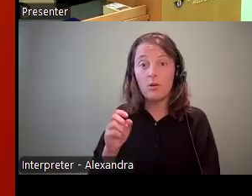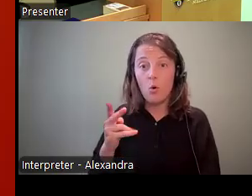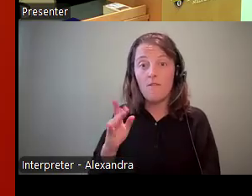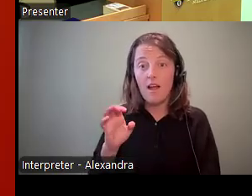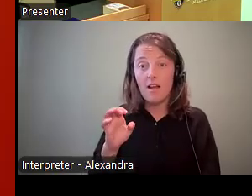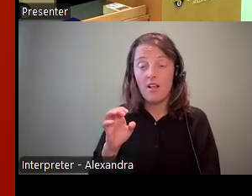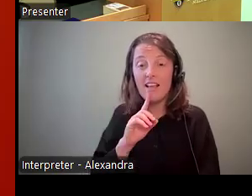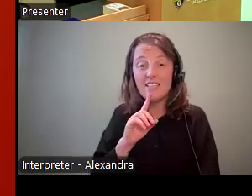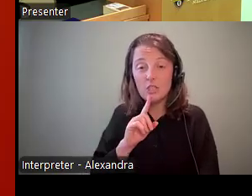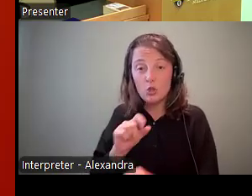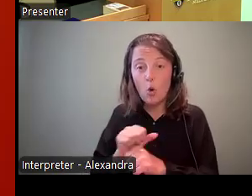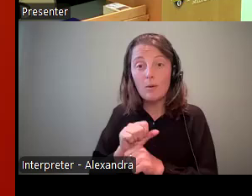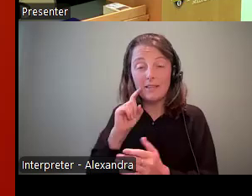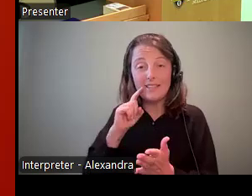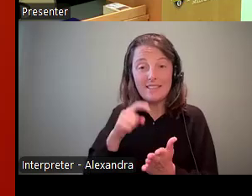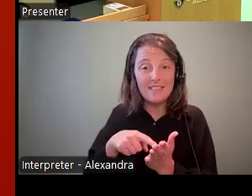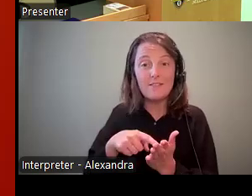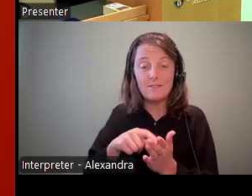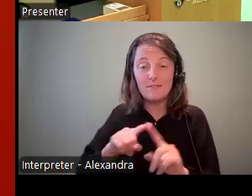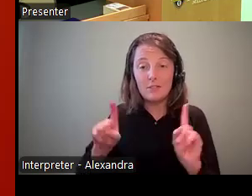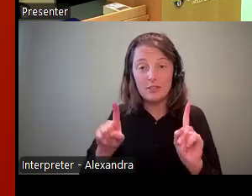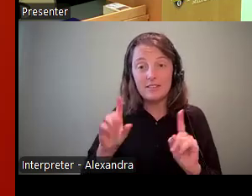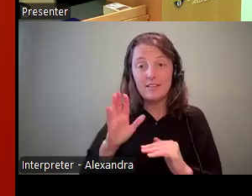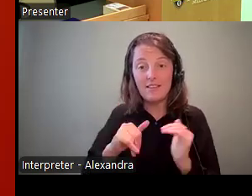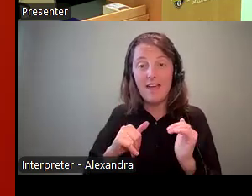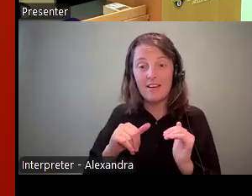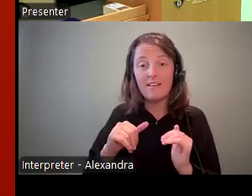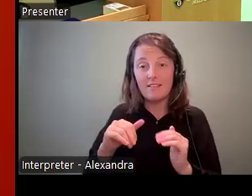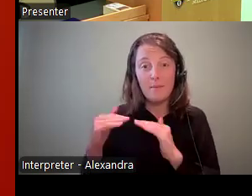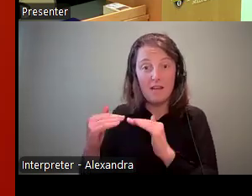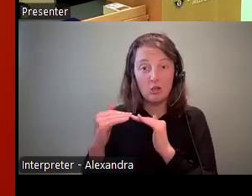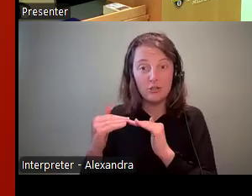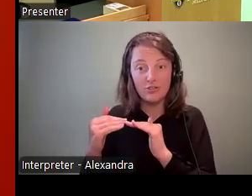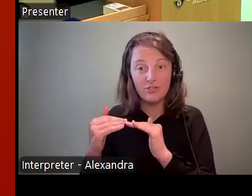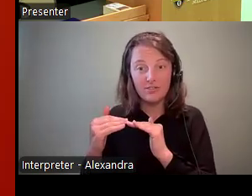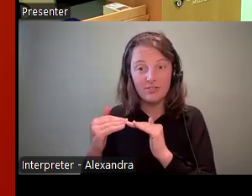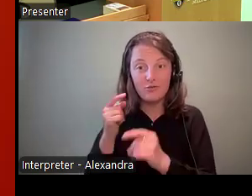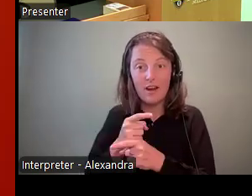compared to their peers. I already said lions and squirrels. When you've been chased by lions,